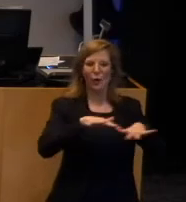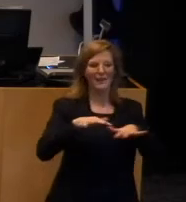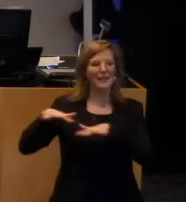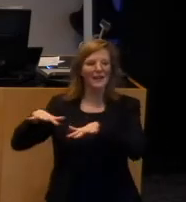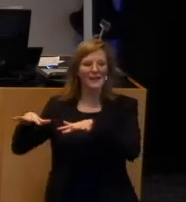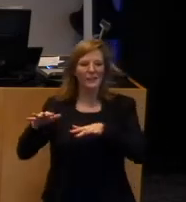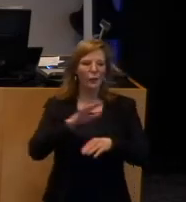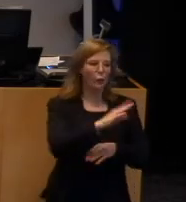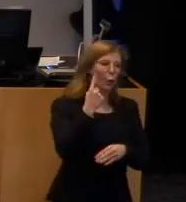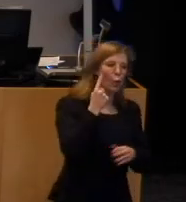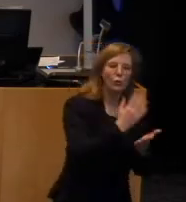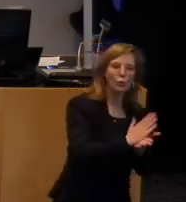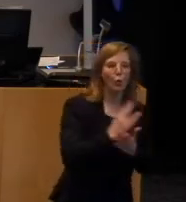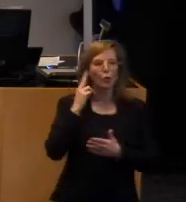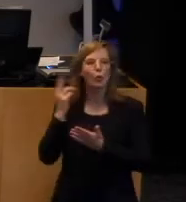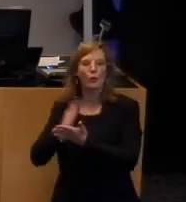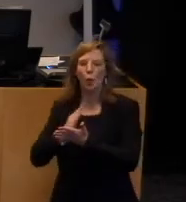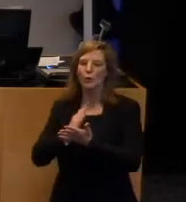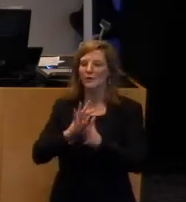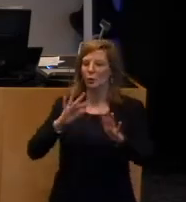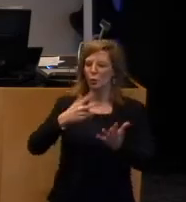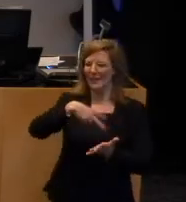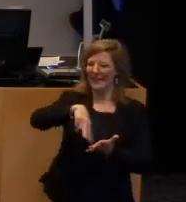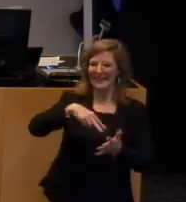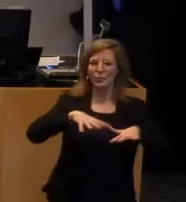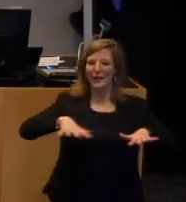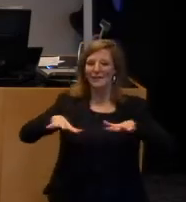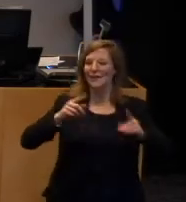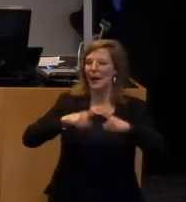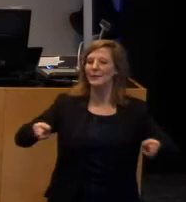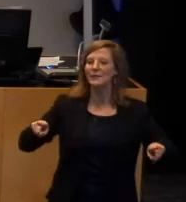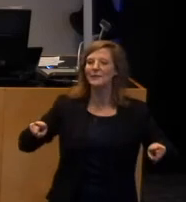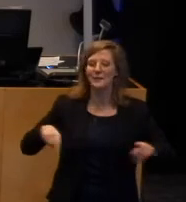because obviously there is a difference in technicality there. So with the hearing interpreter,